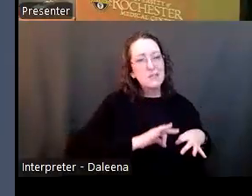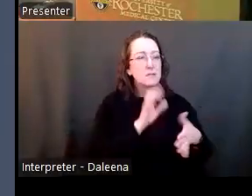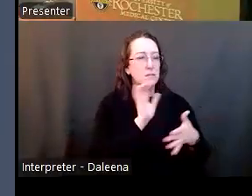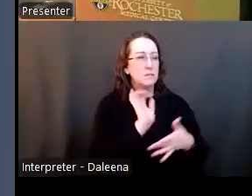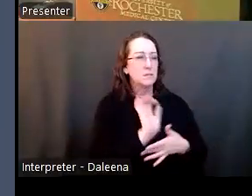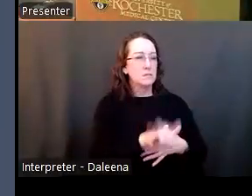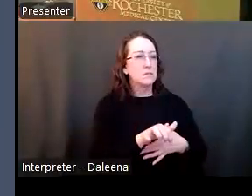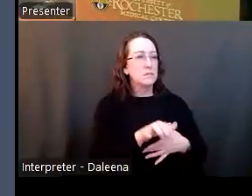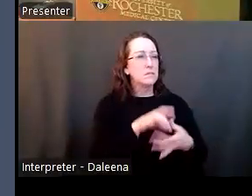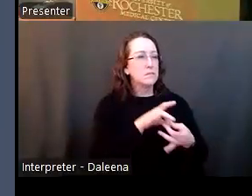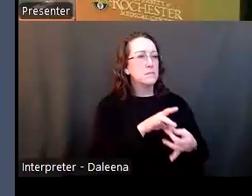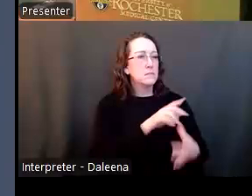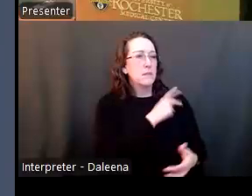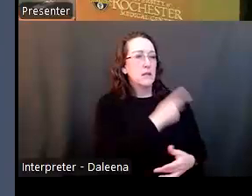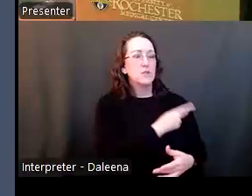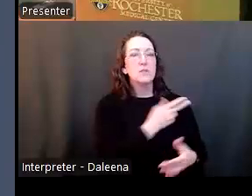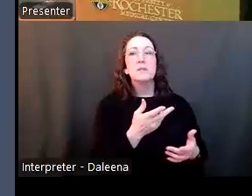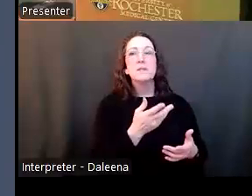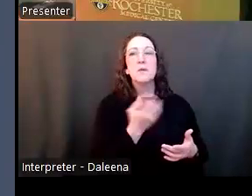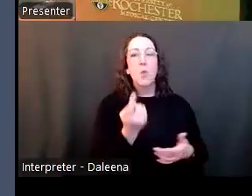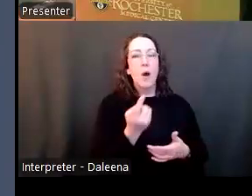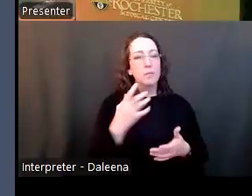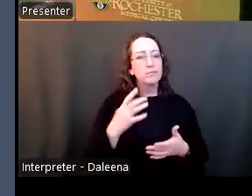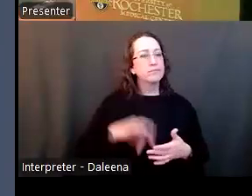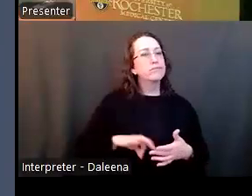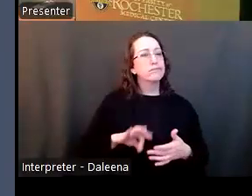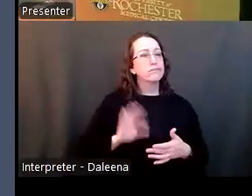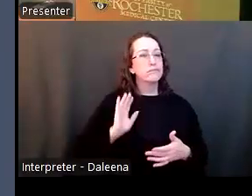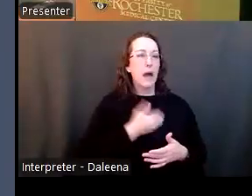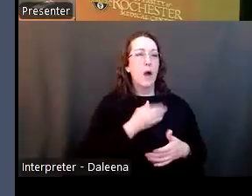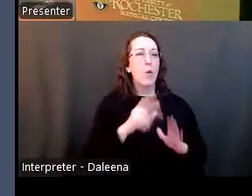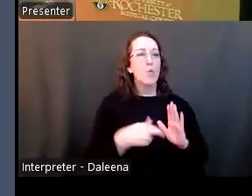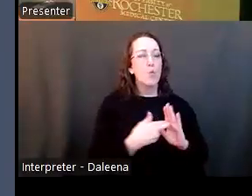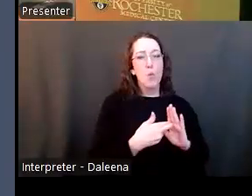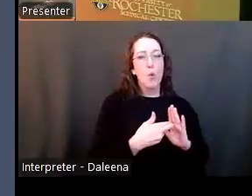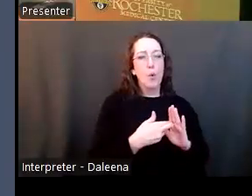patient ient so that's one of the advantages for our role is to be able to spend all of our time